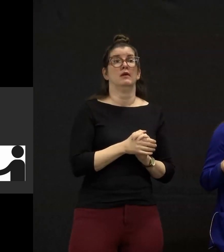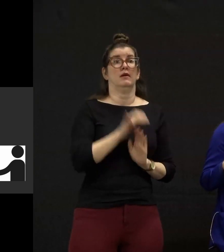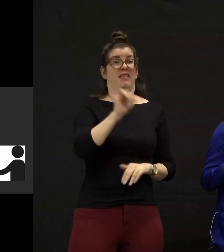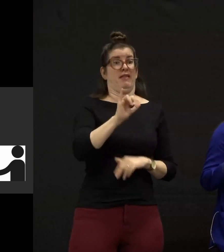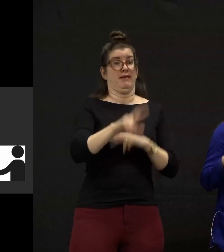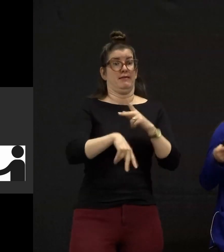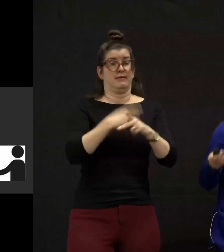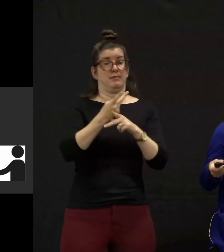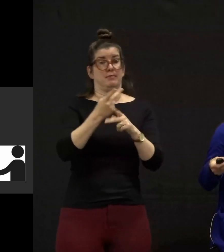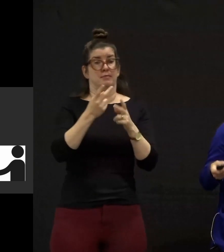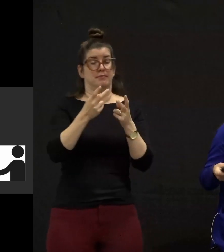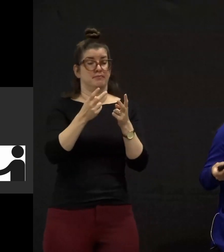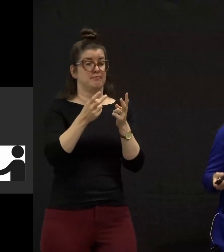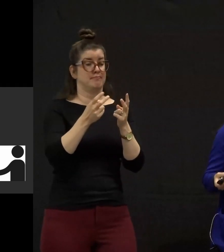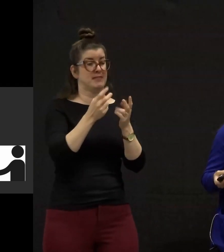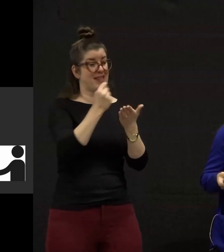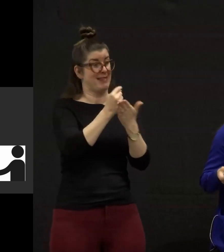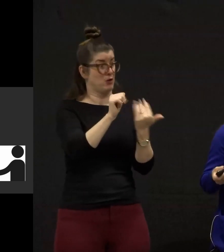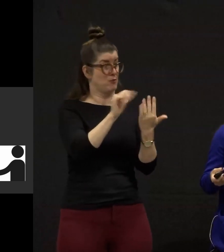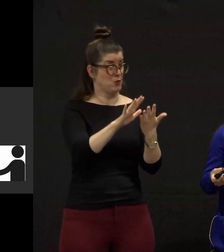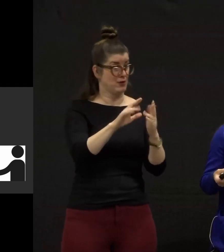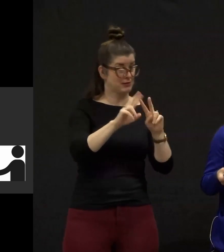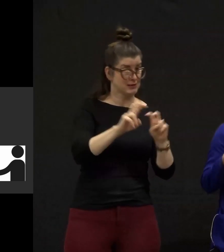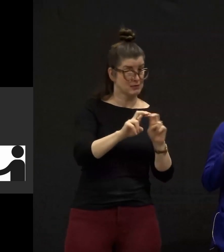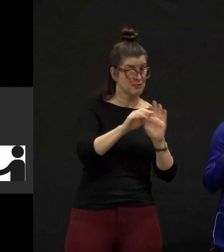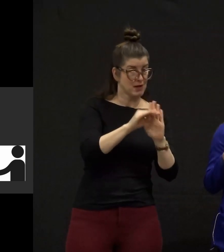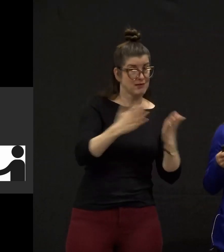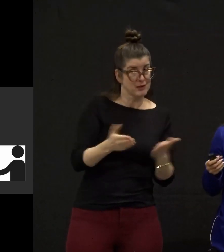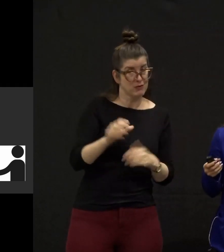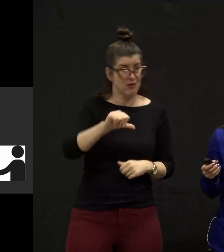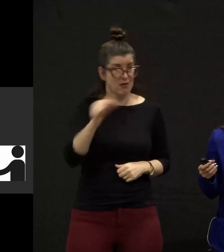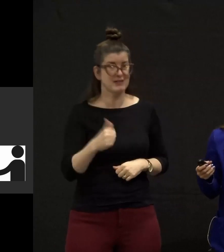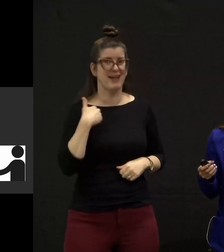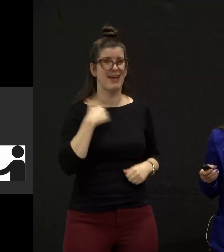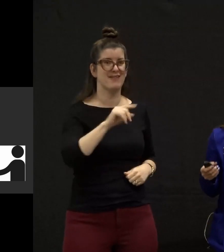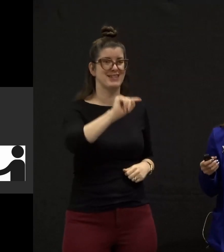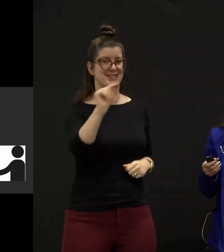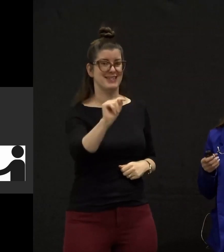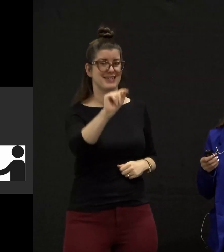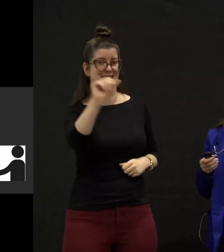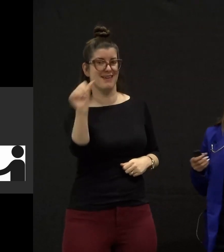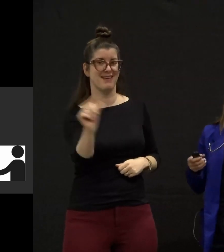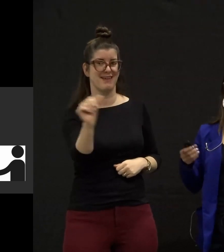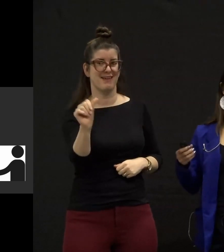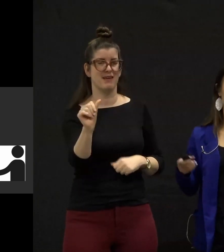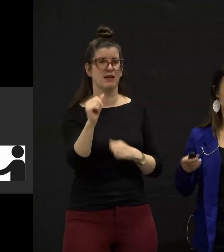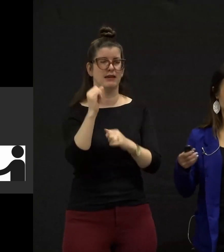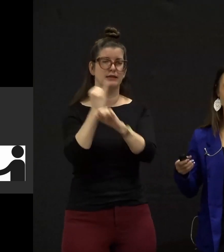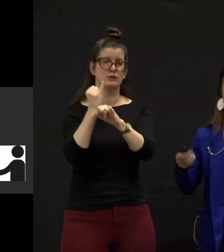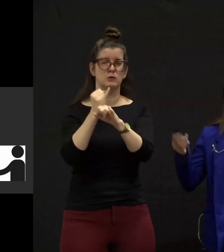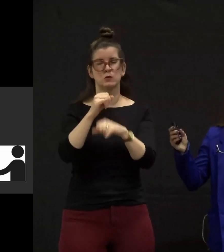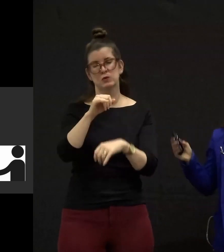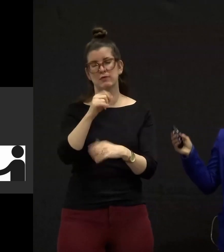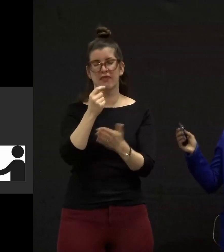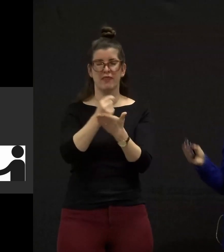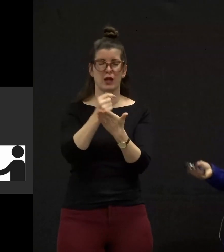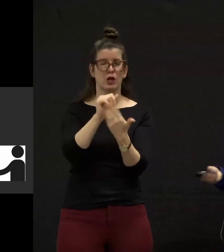which actually here in Austin, there is a TA Institute or Therapeutic Assessment Institute. Yay, Austin,